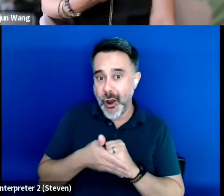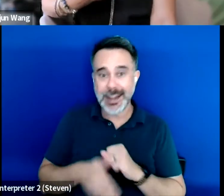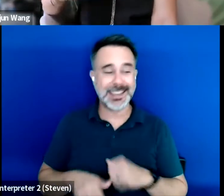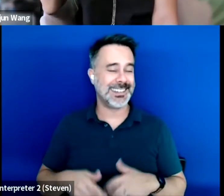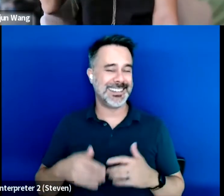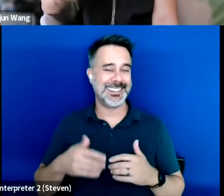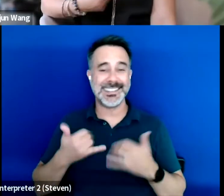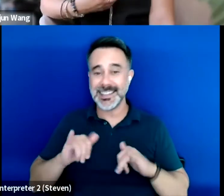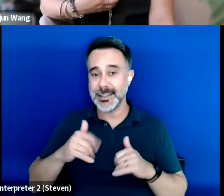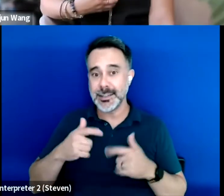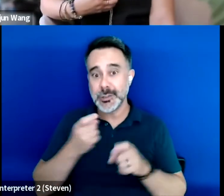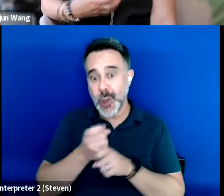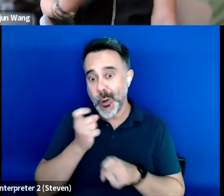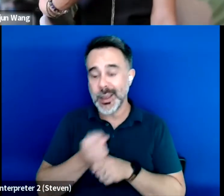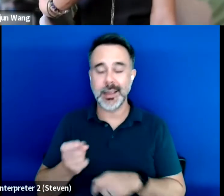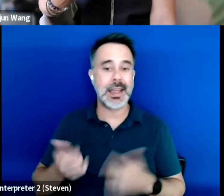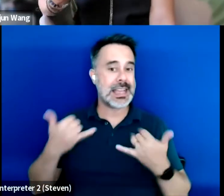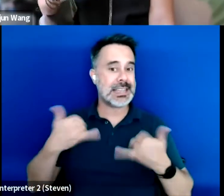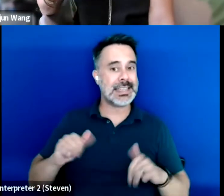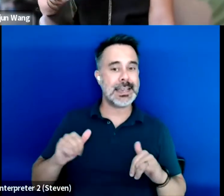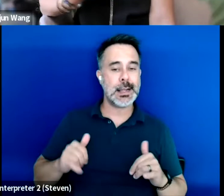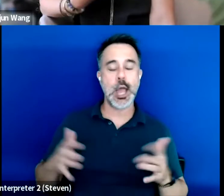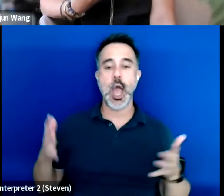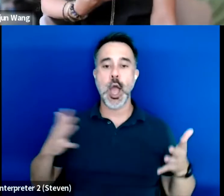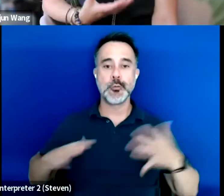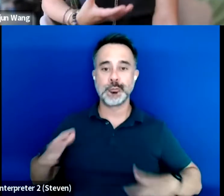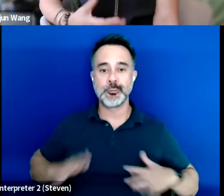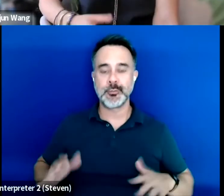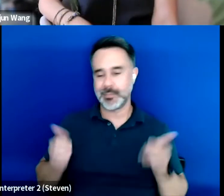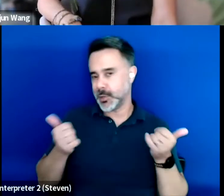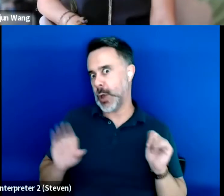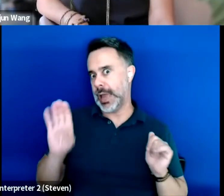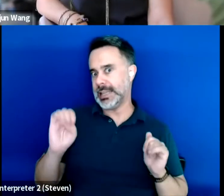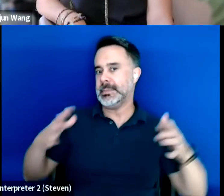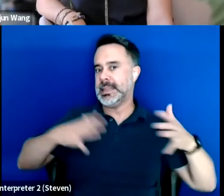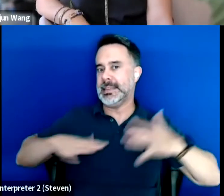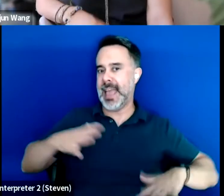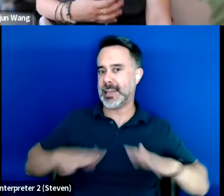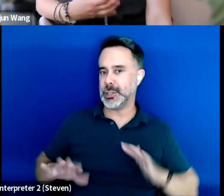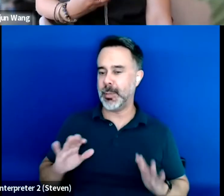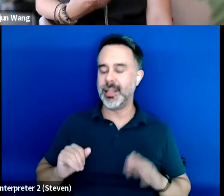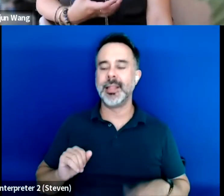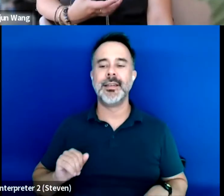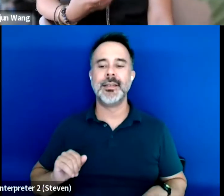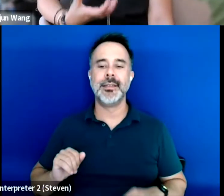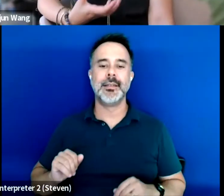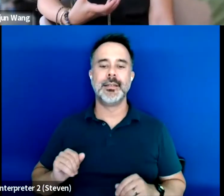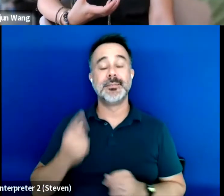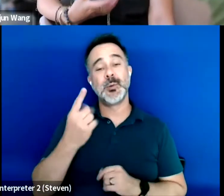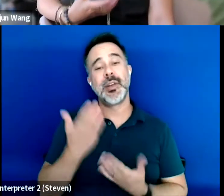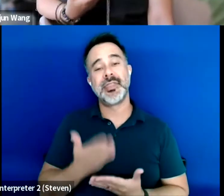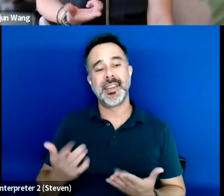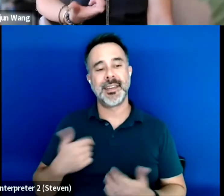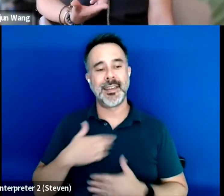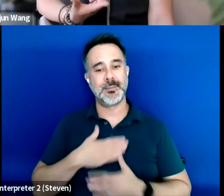sensational and it would capture the mind of America. Yeah! >> Yeah. Did you have that, too?